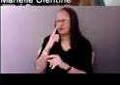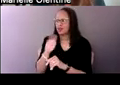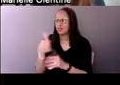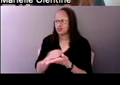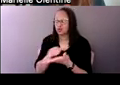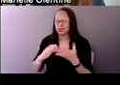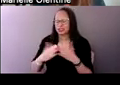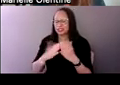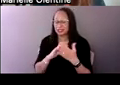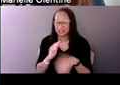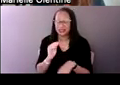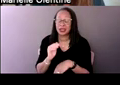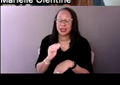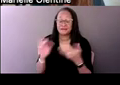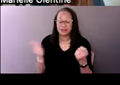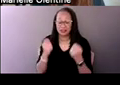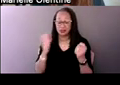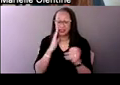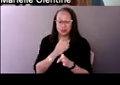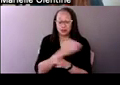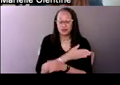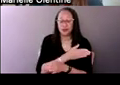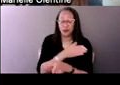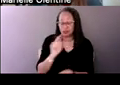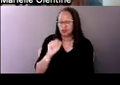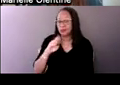being able to attend film festivals, because a